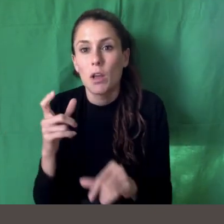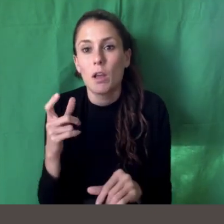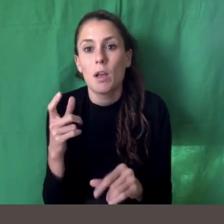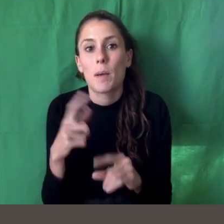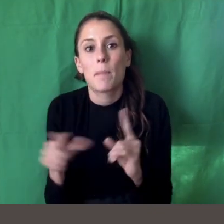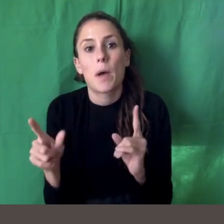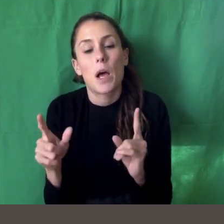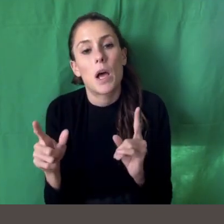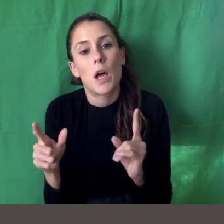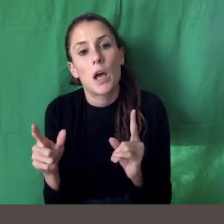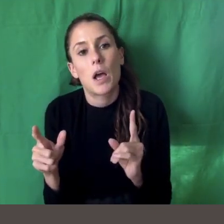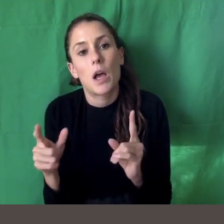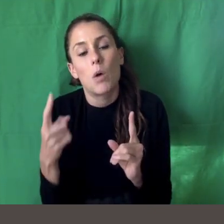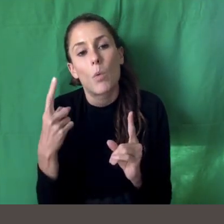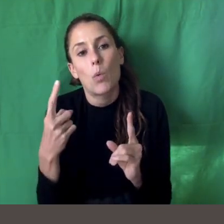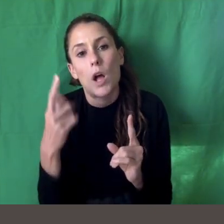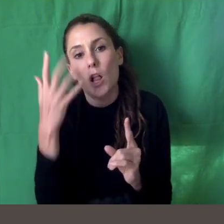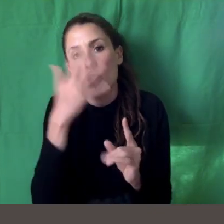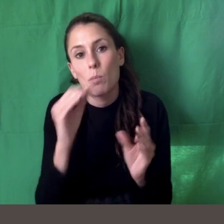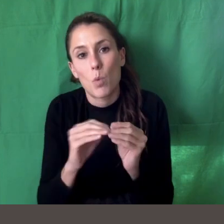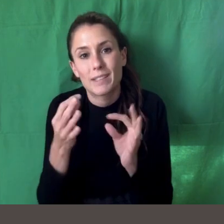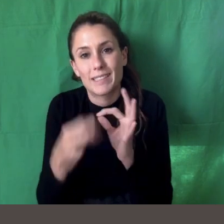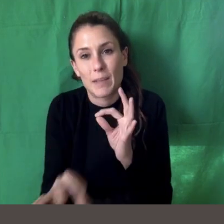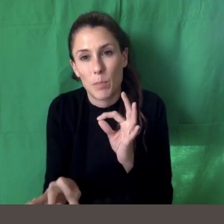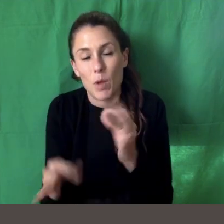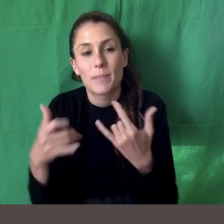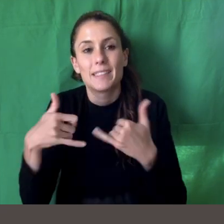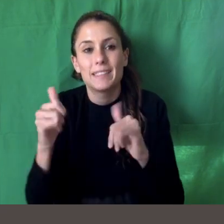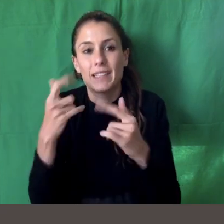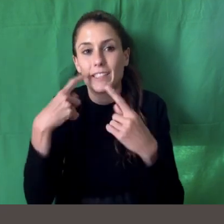Builder and chain looks a bit simpler while still achieving the goals.